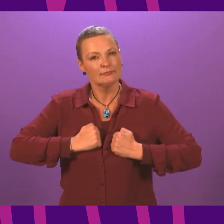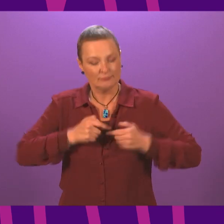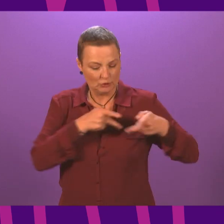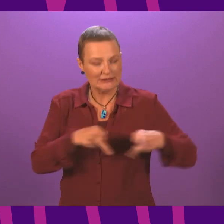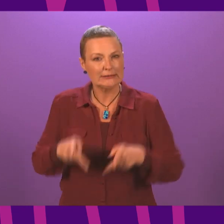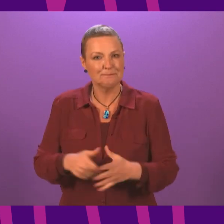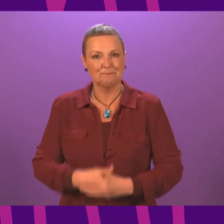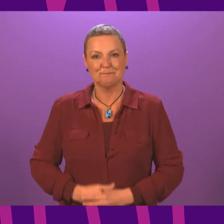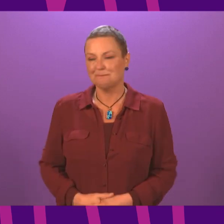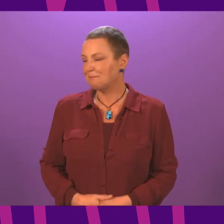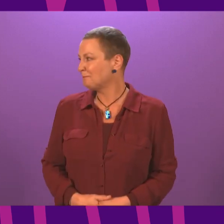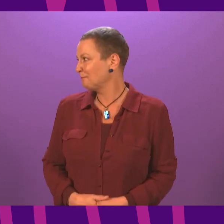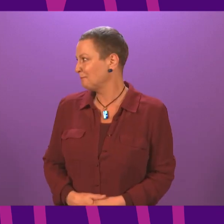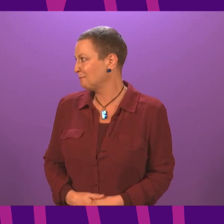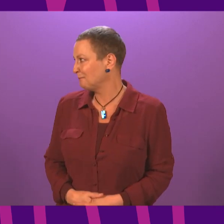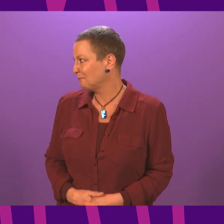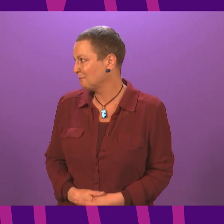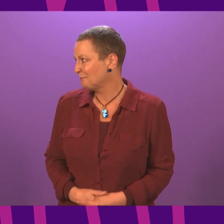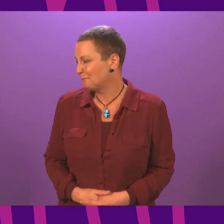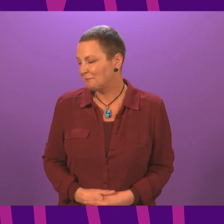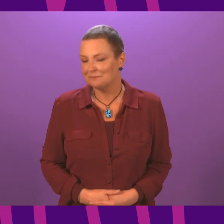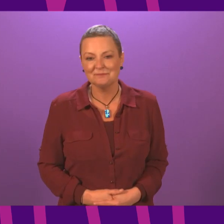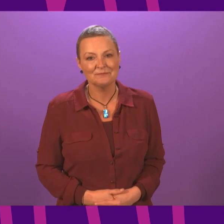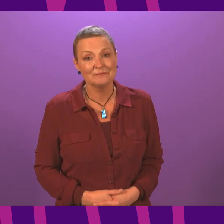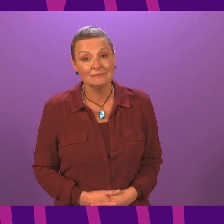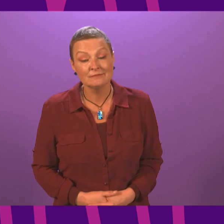Sarah Boyack (Lothian) (Lab): Given the range of support payments that